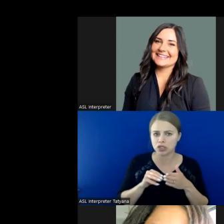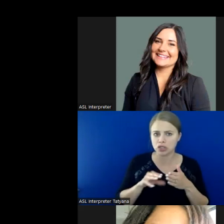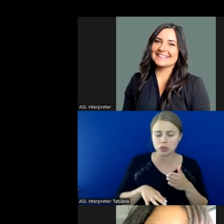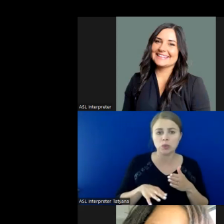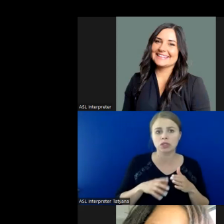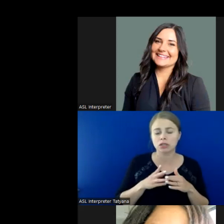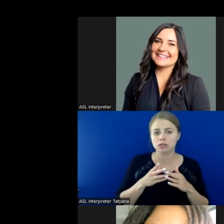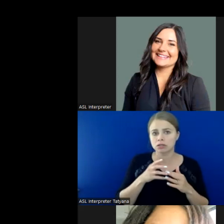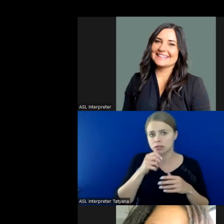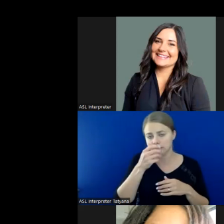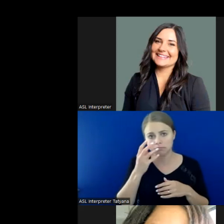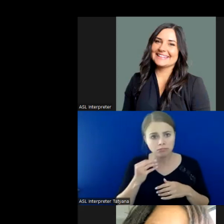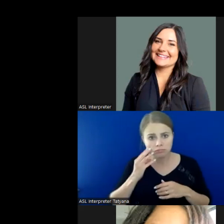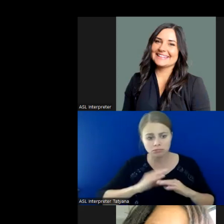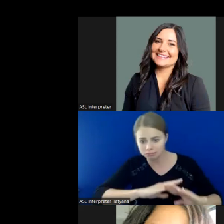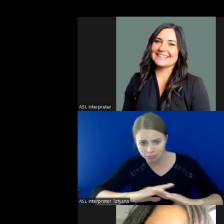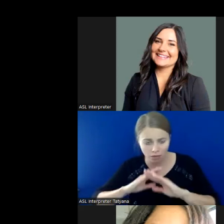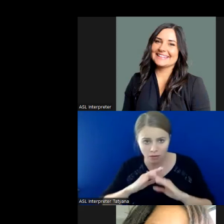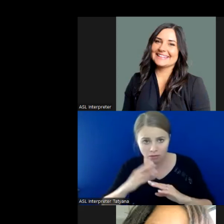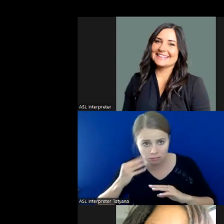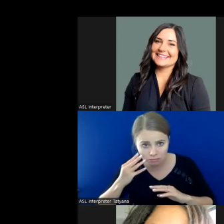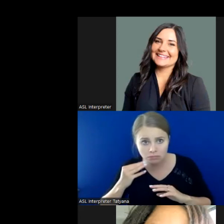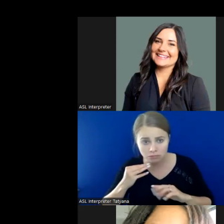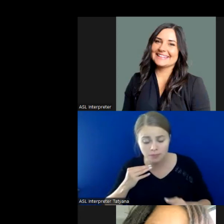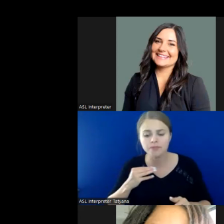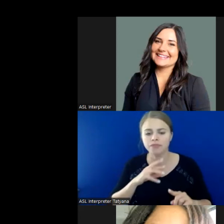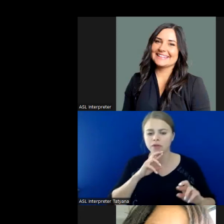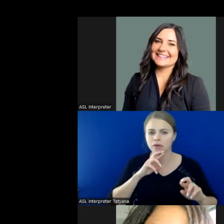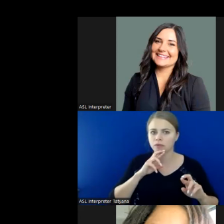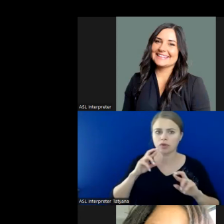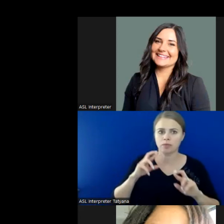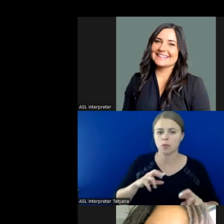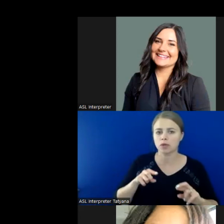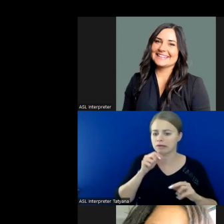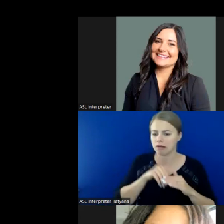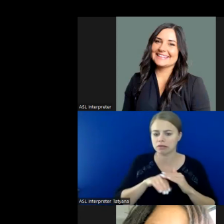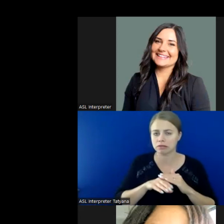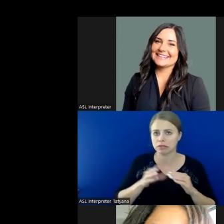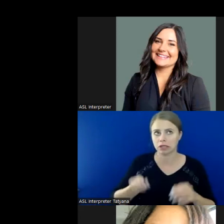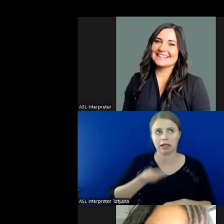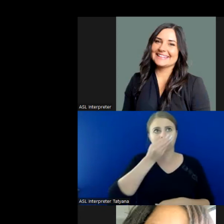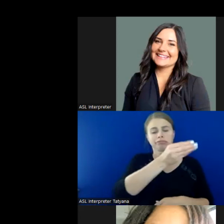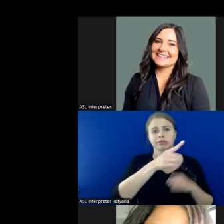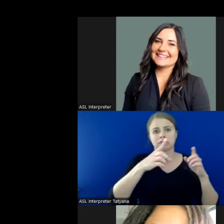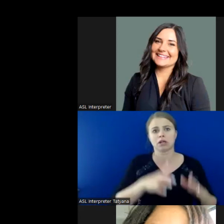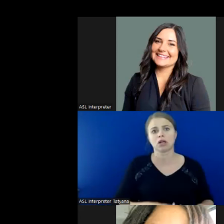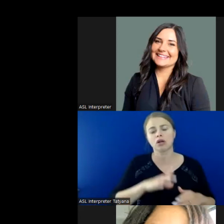into those barriers, the report of that inaccessibility went to the director of disability services.